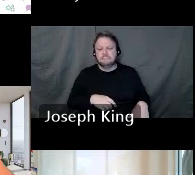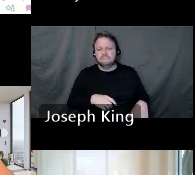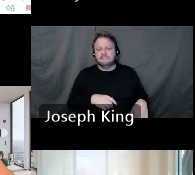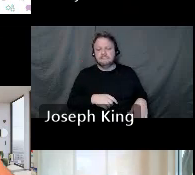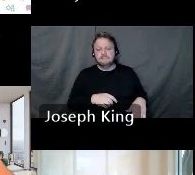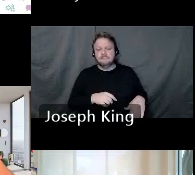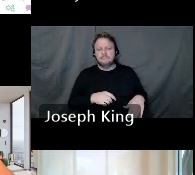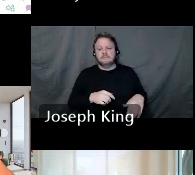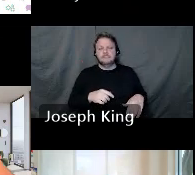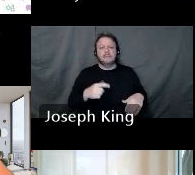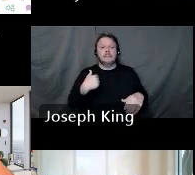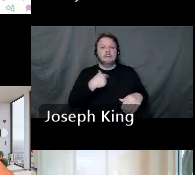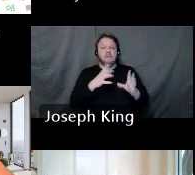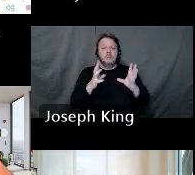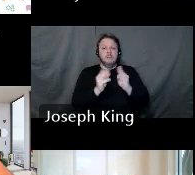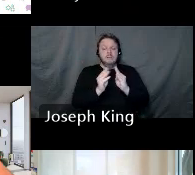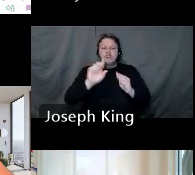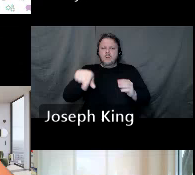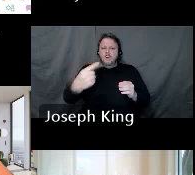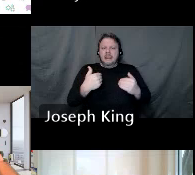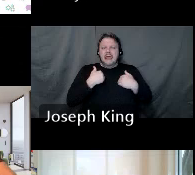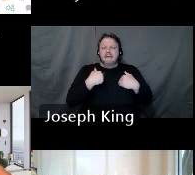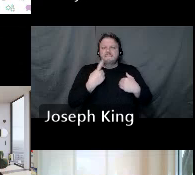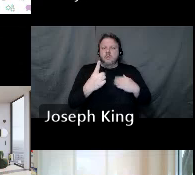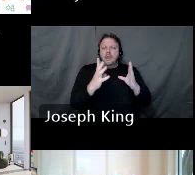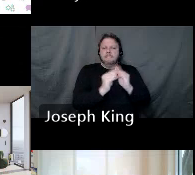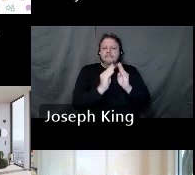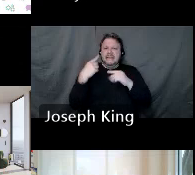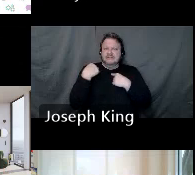So in terms of our meetings, we've only had one meeting so far.